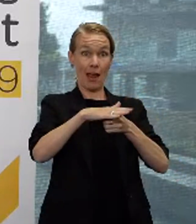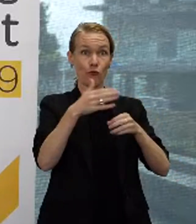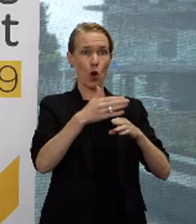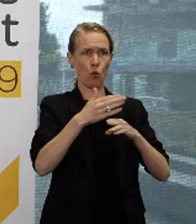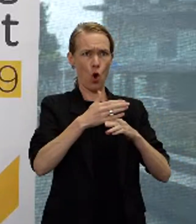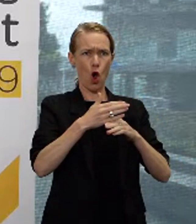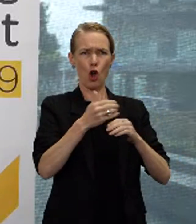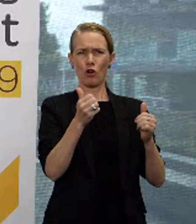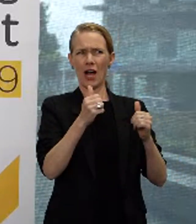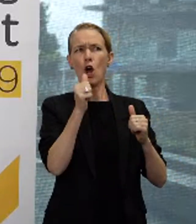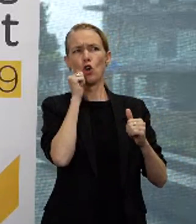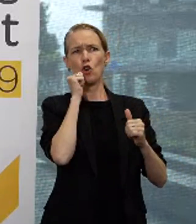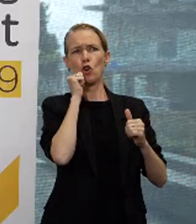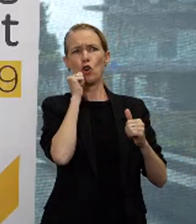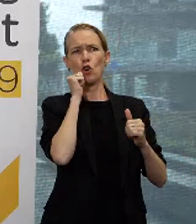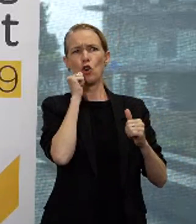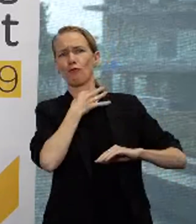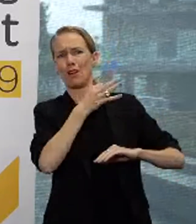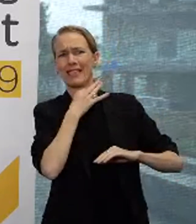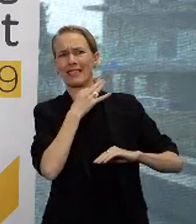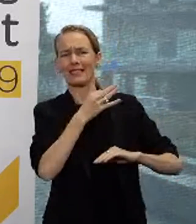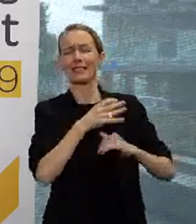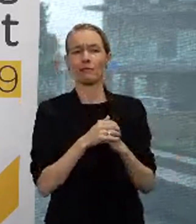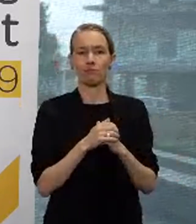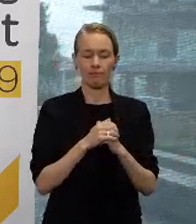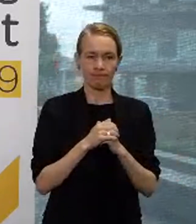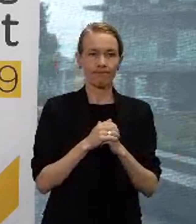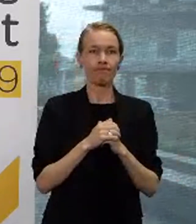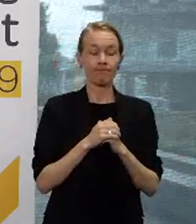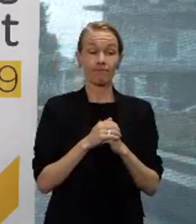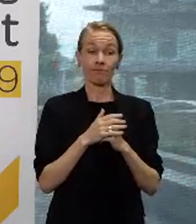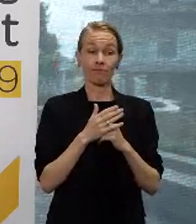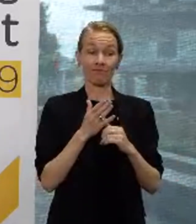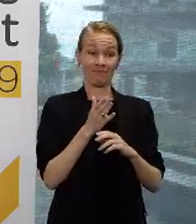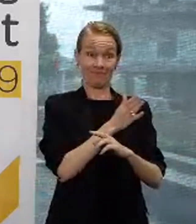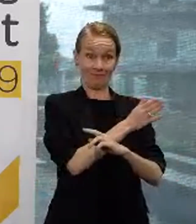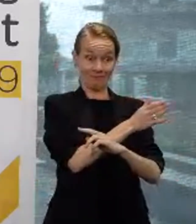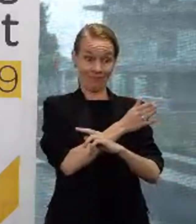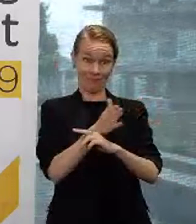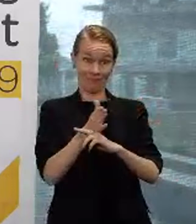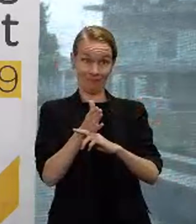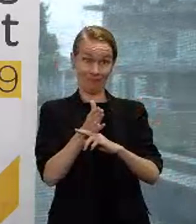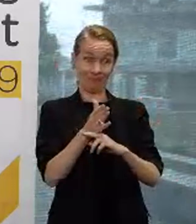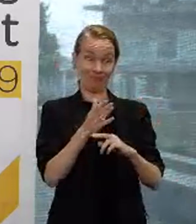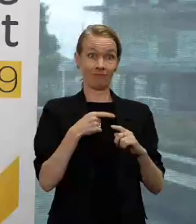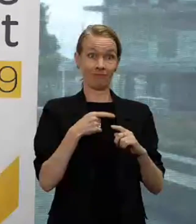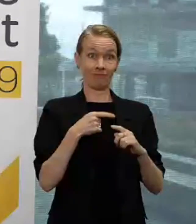the risk of through the spread. So particularly on the Wednesday,